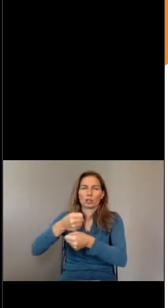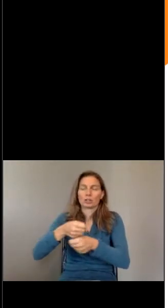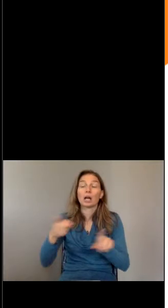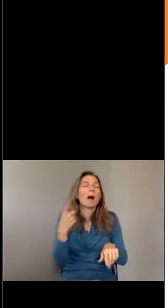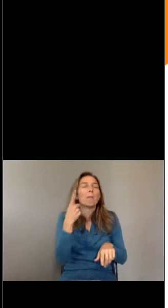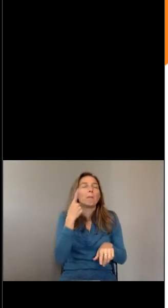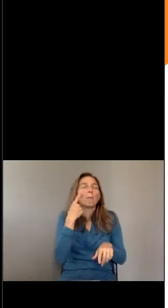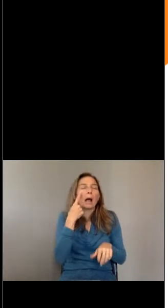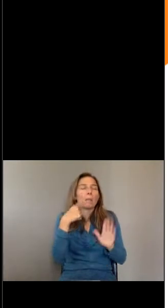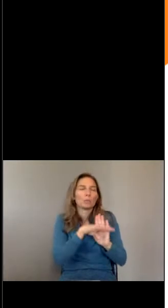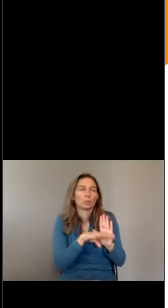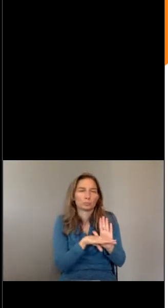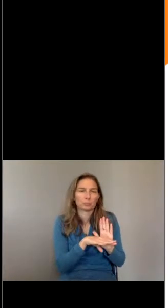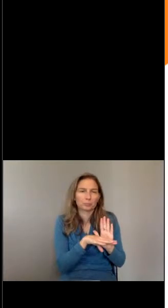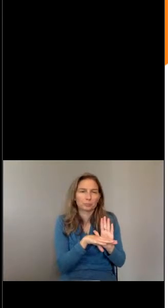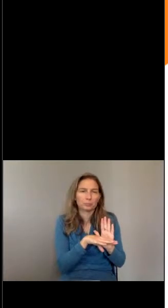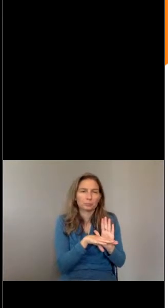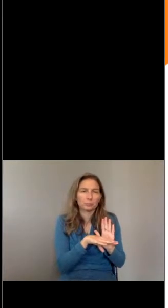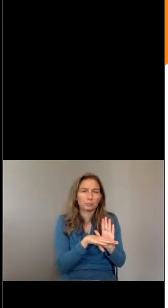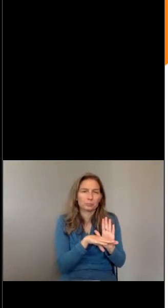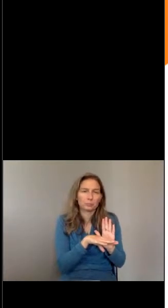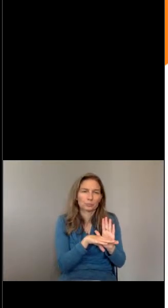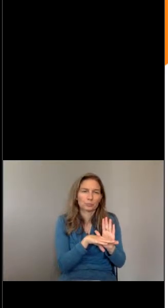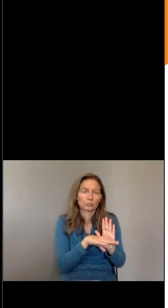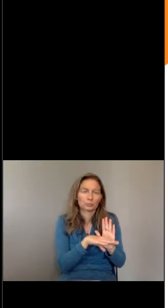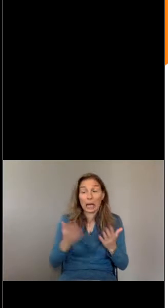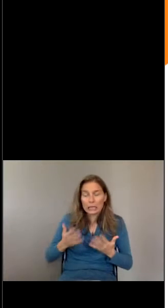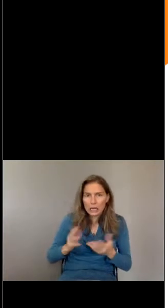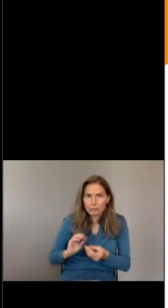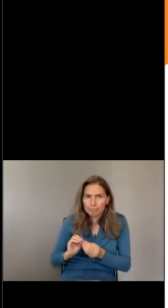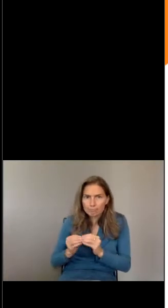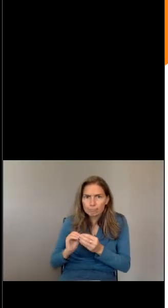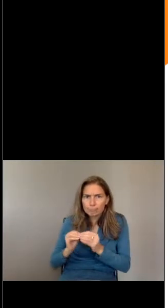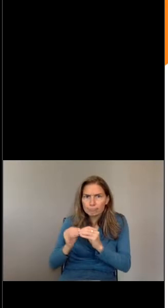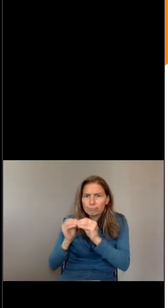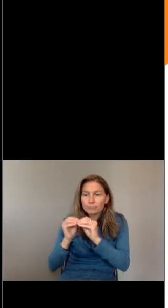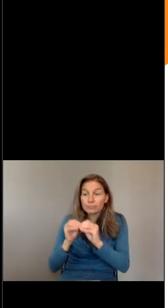for 1,000 people that we're developing in Bangladesh and Kenya,